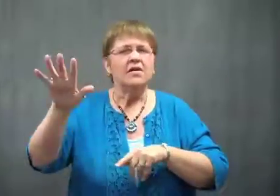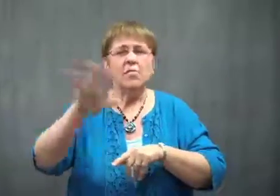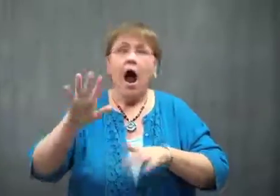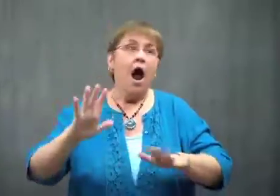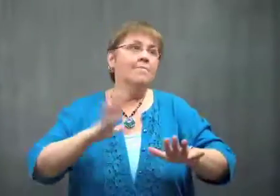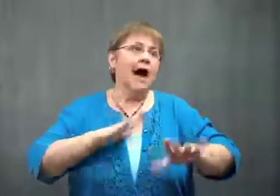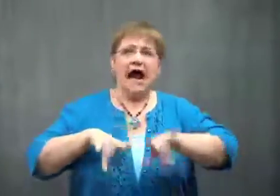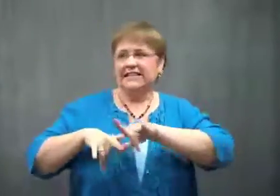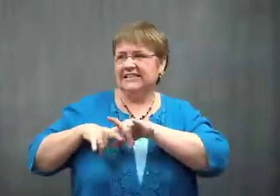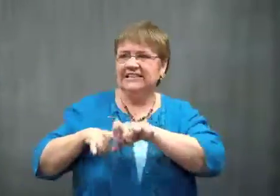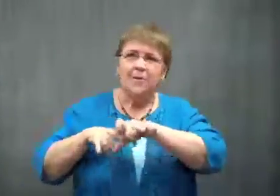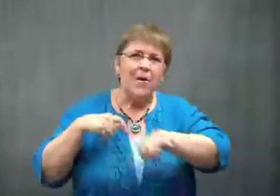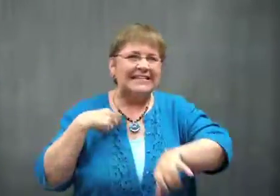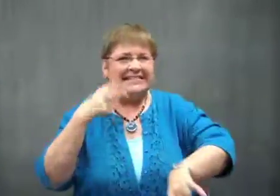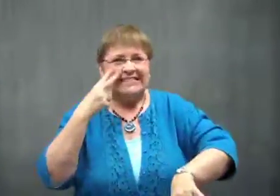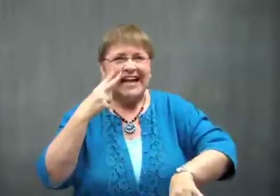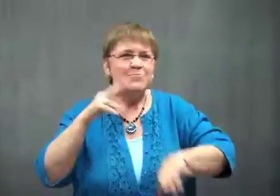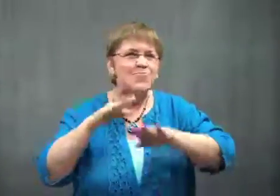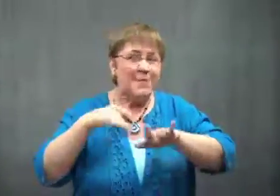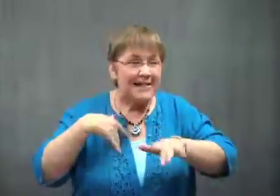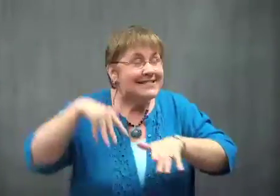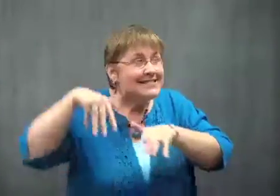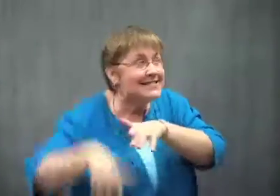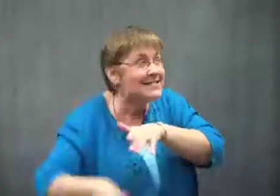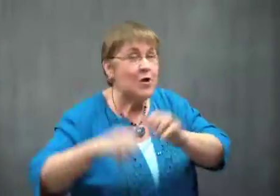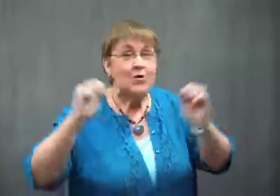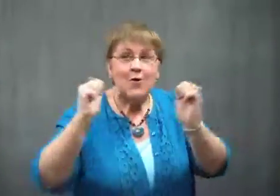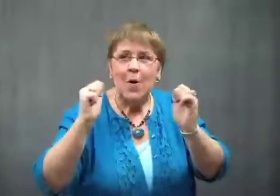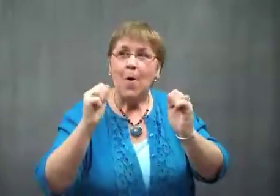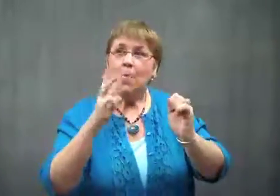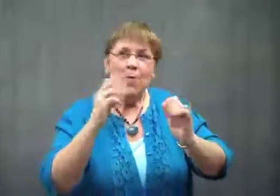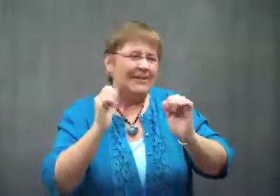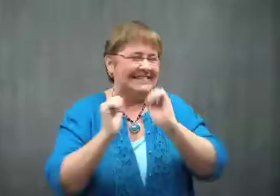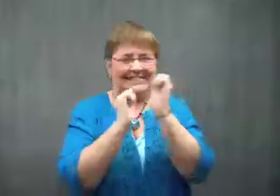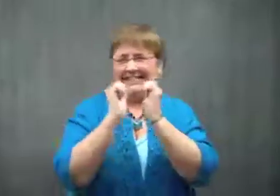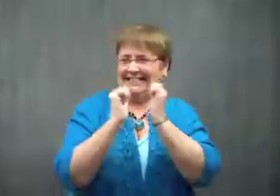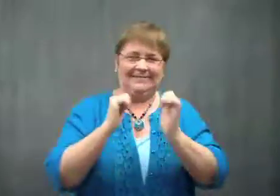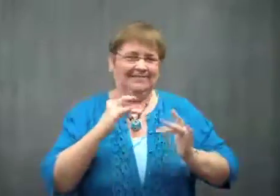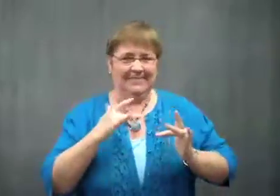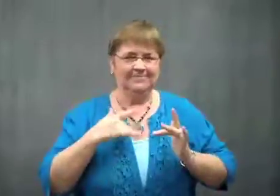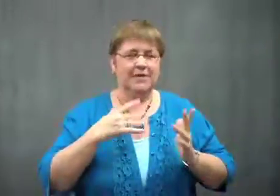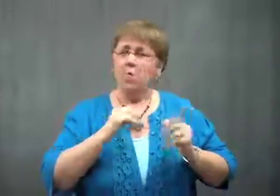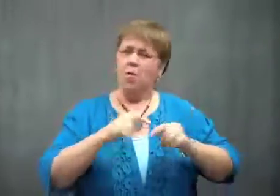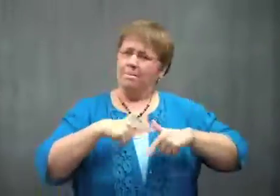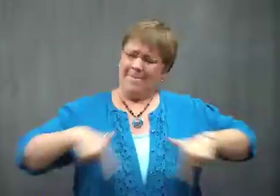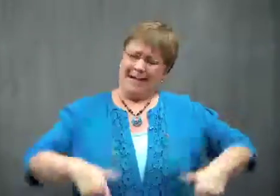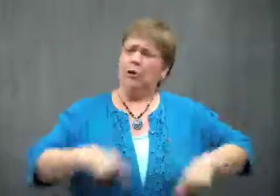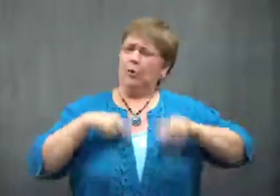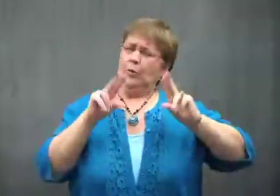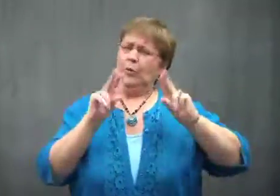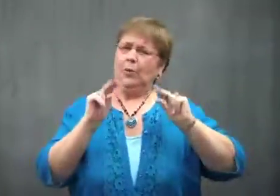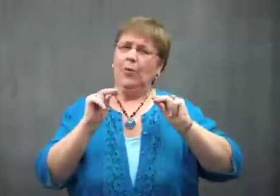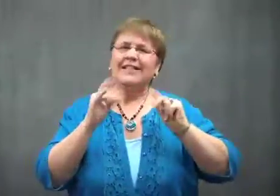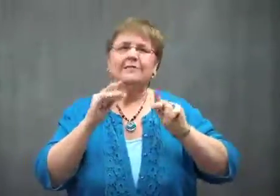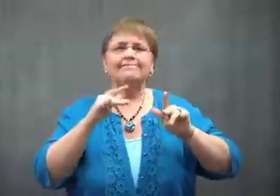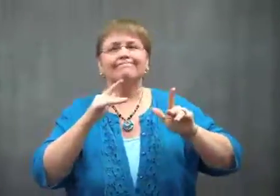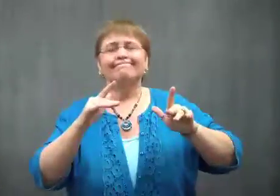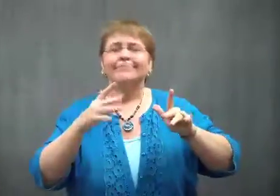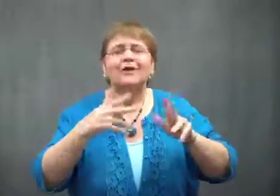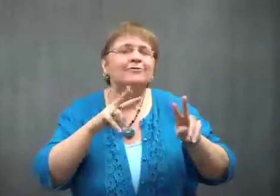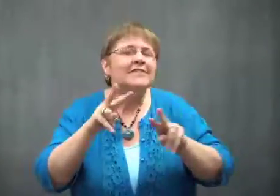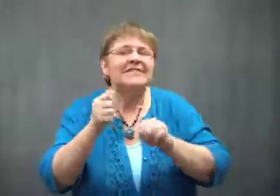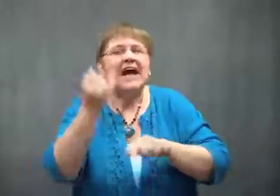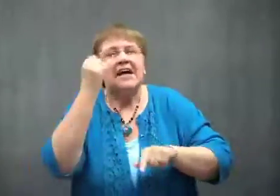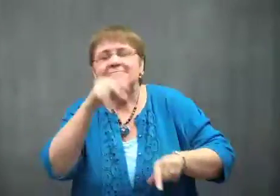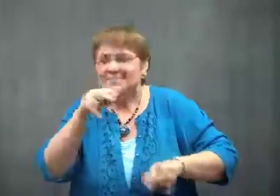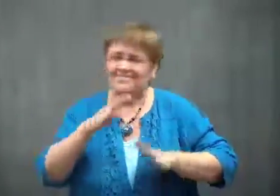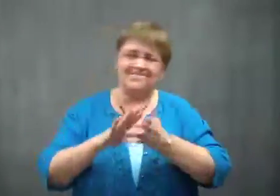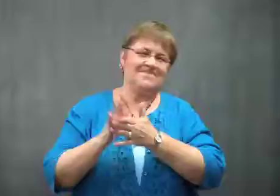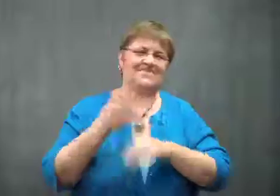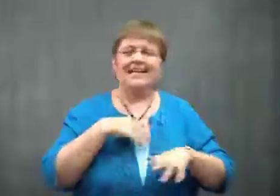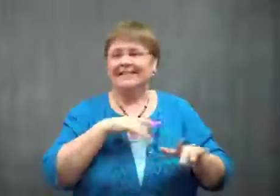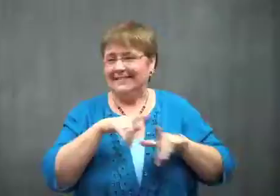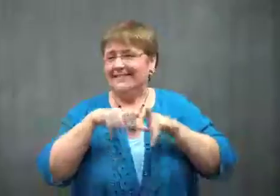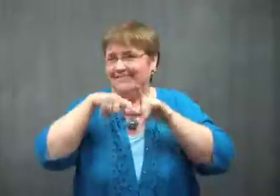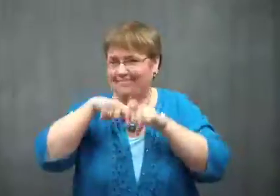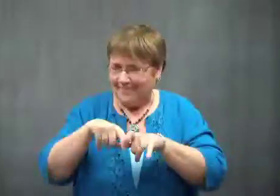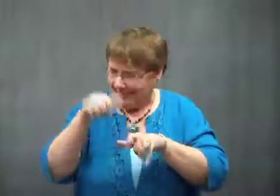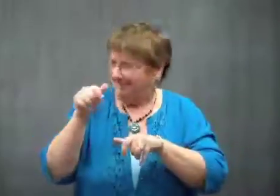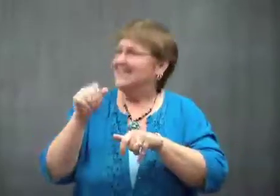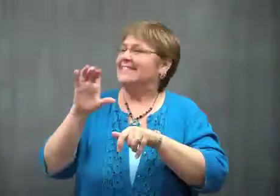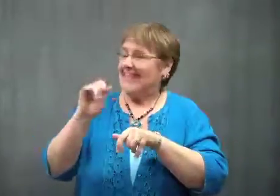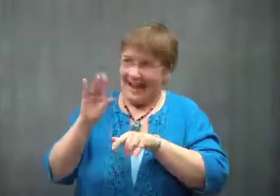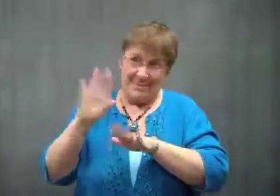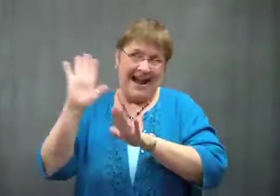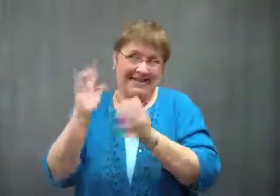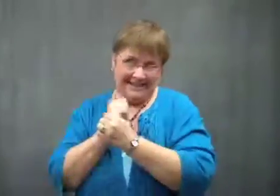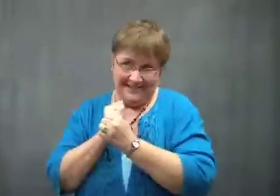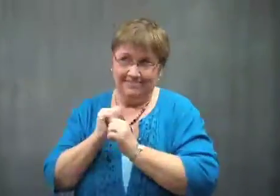Great! I wanted to go there and dip my hand in the water and see if it was cold or not.